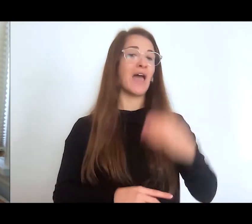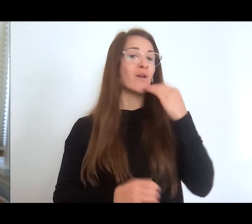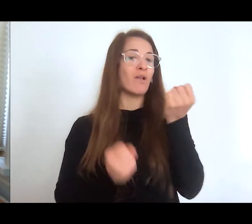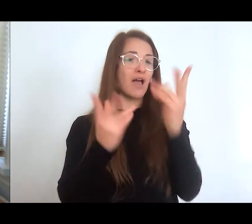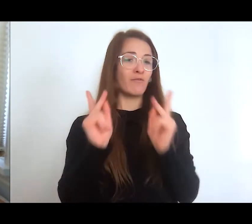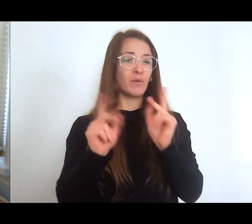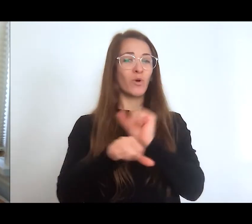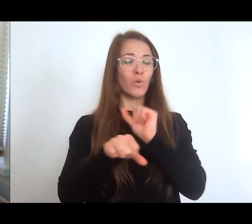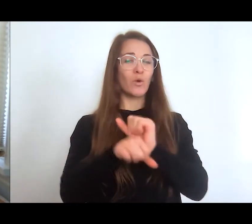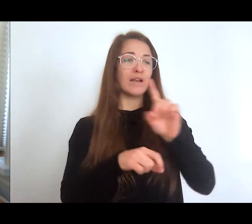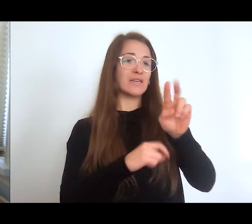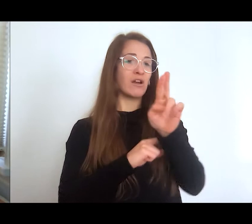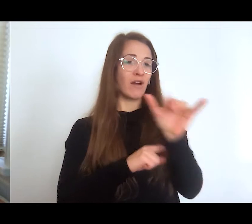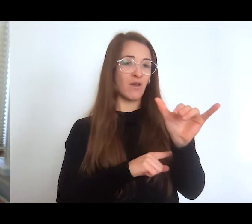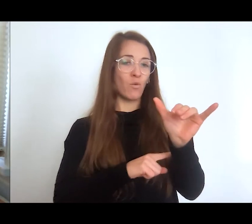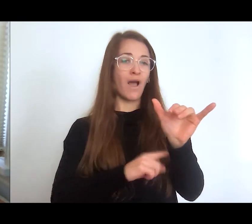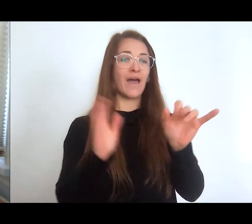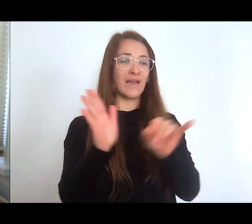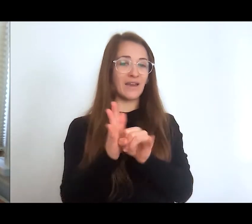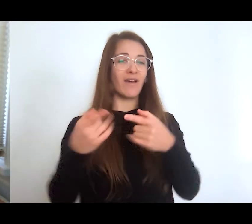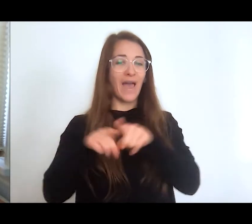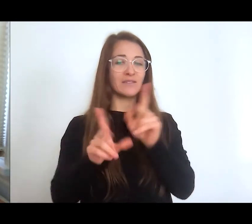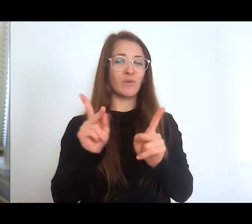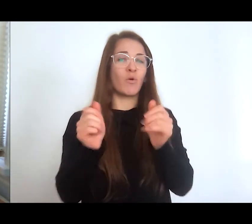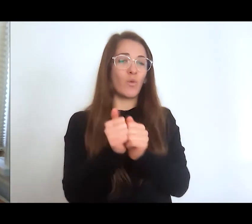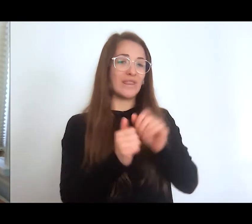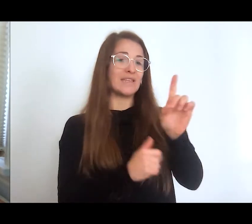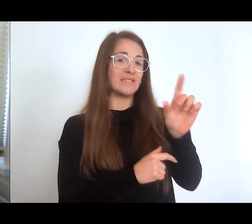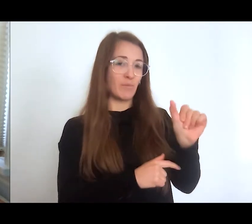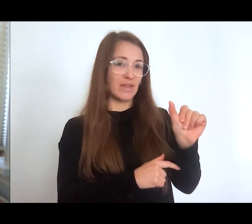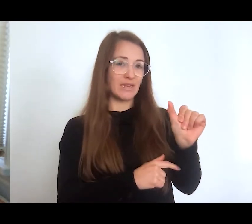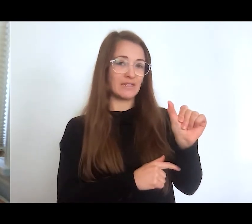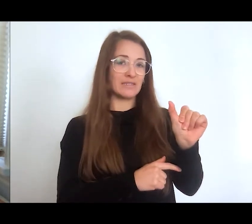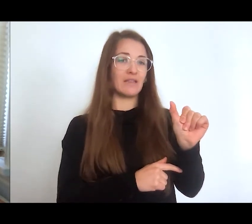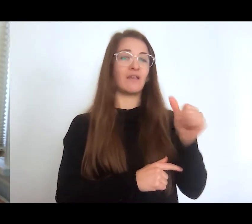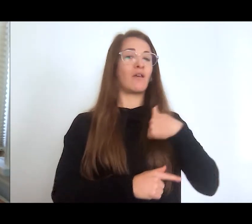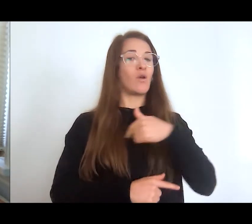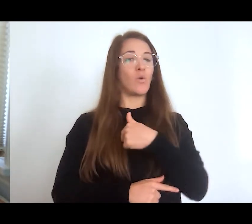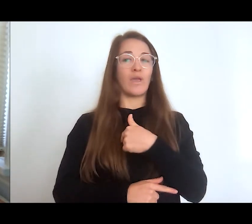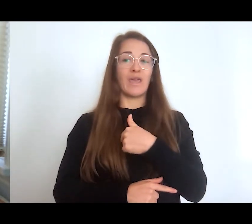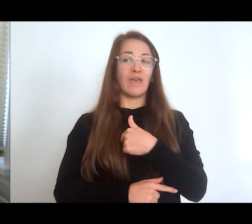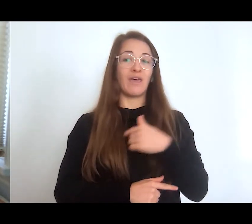AM HAPPY TO FIELD THE QUESTIONS. A LOT OF PEOPLE THAT WORK AT